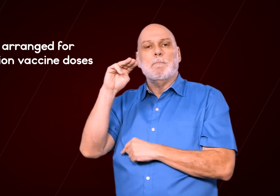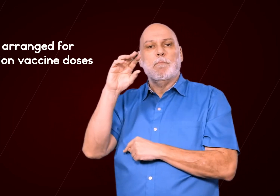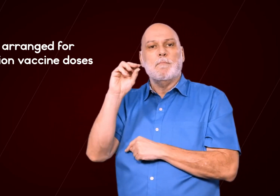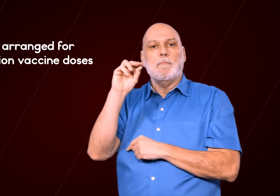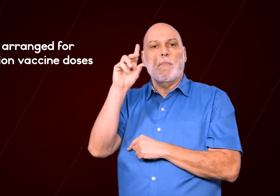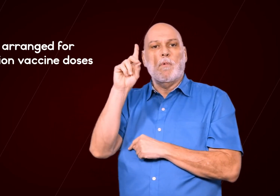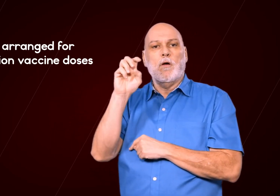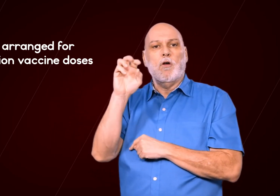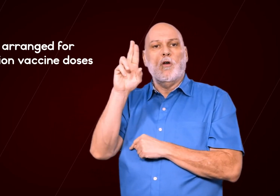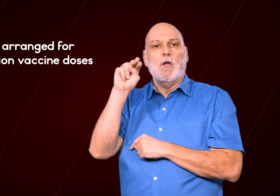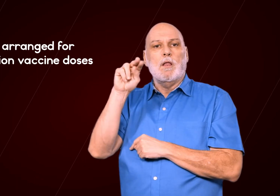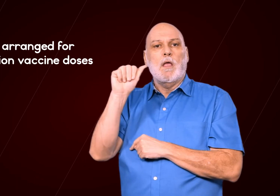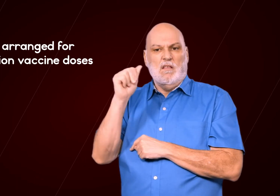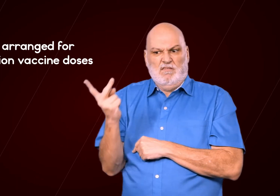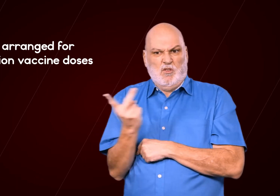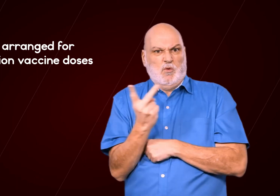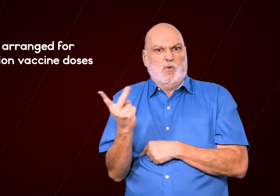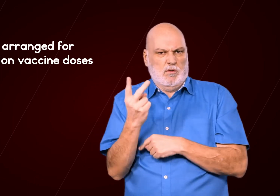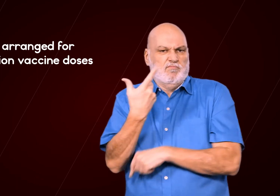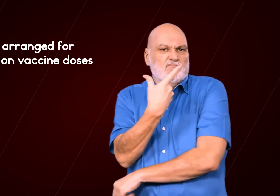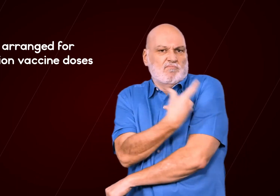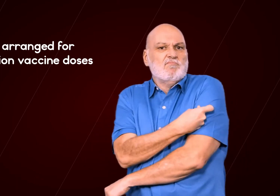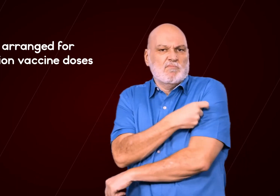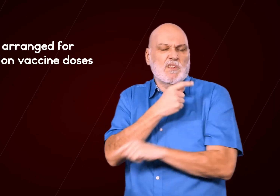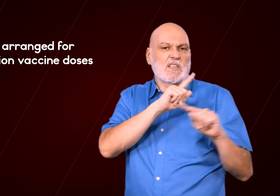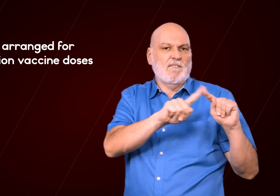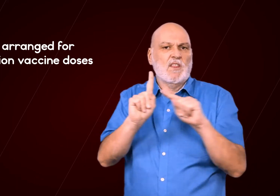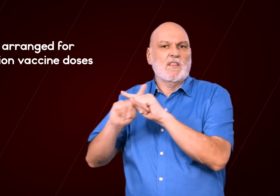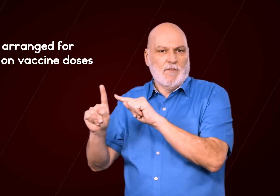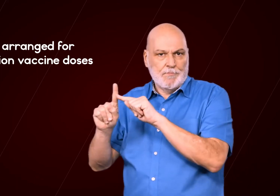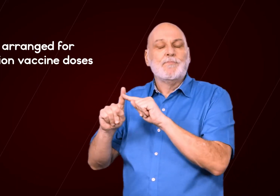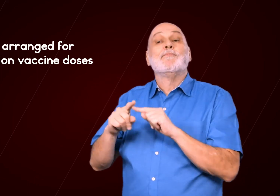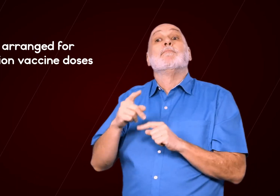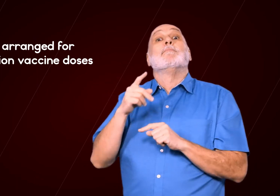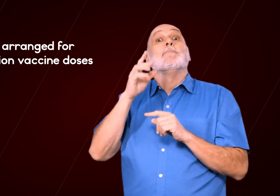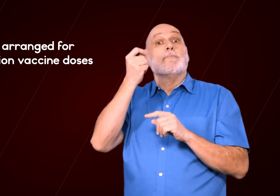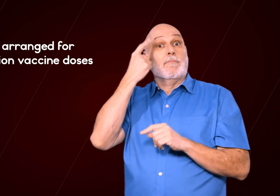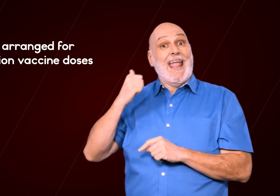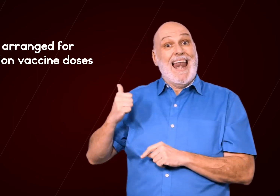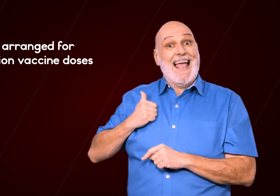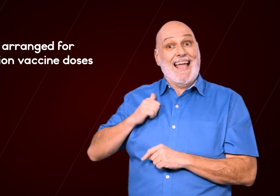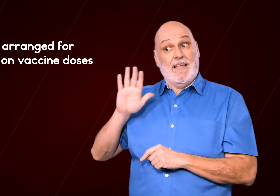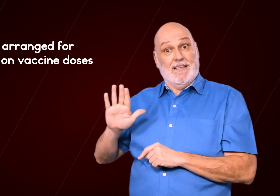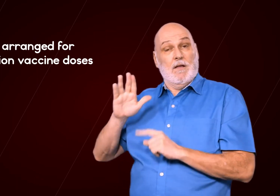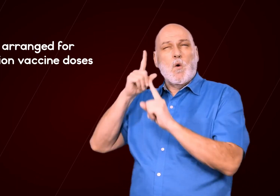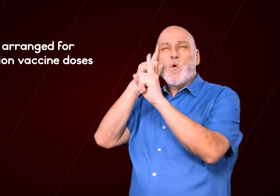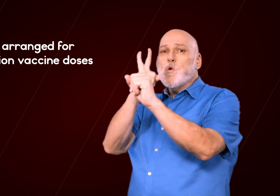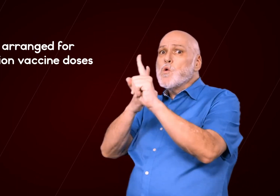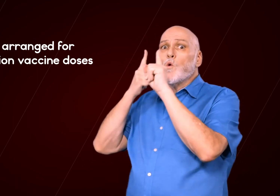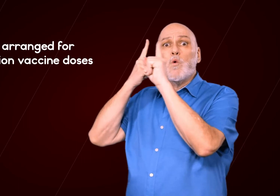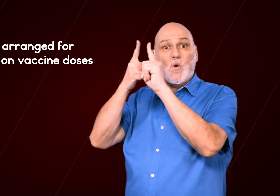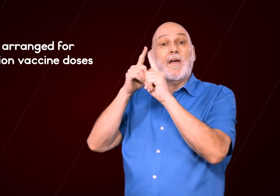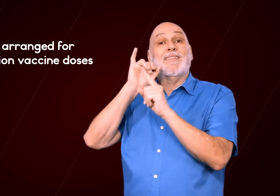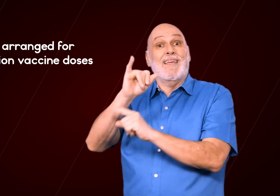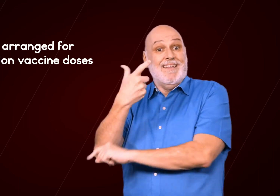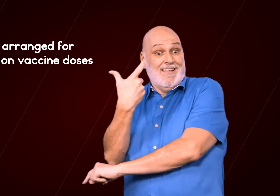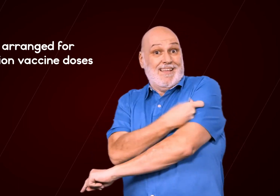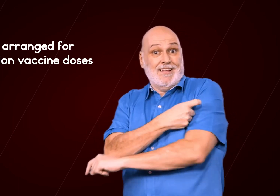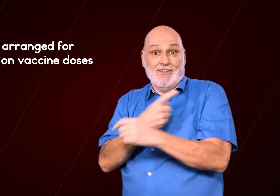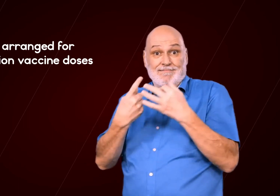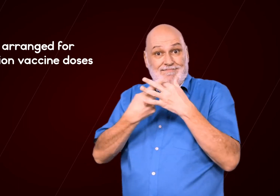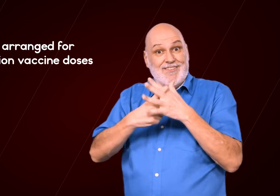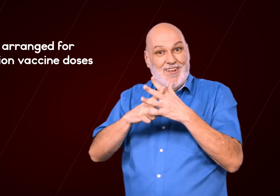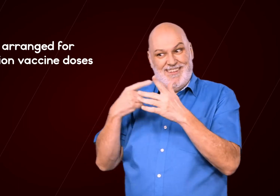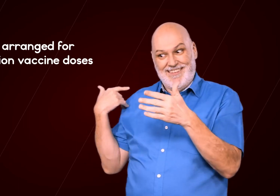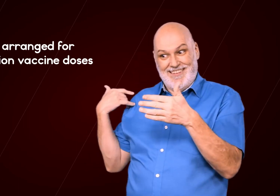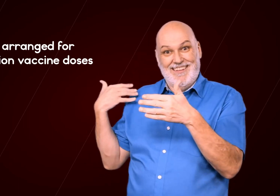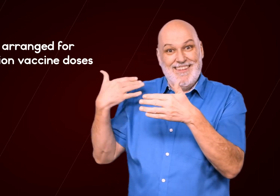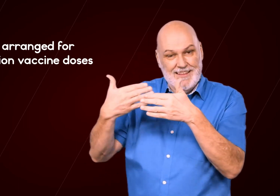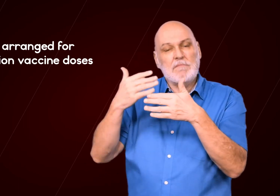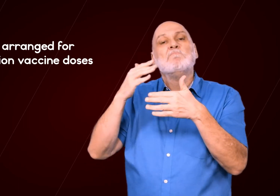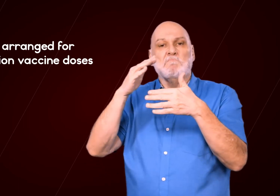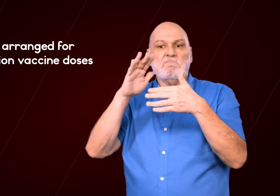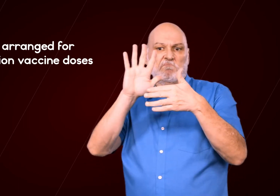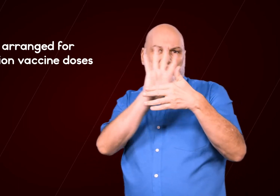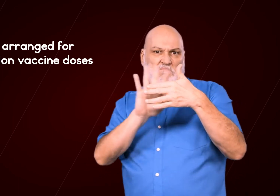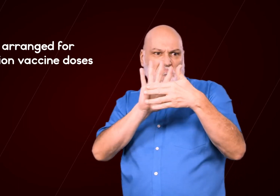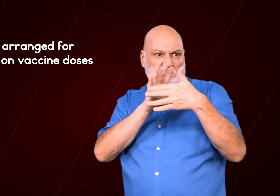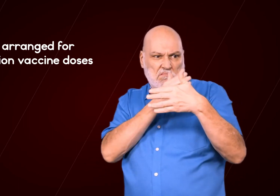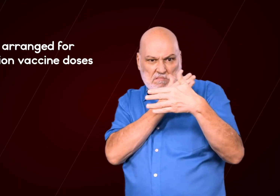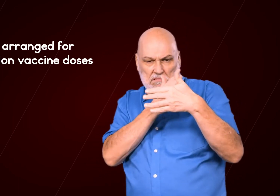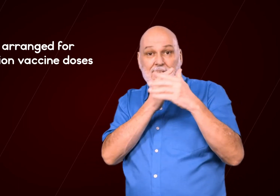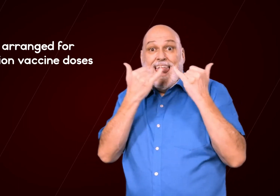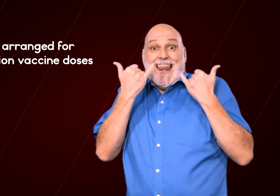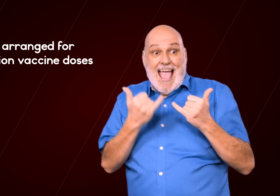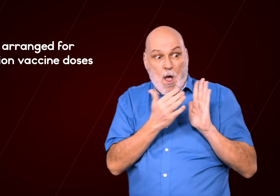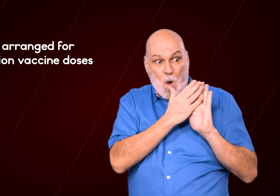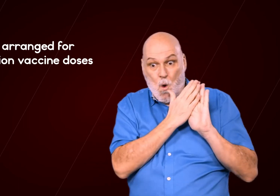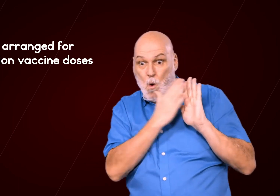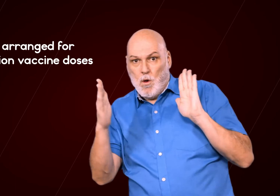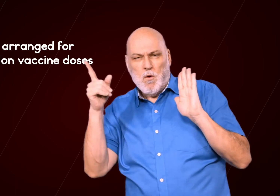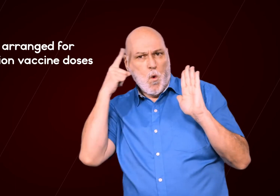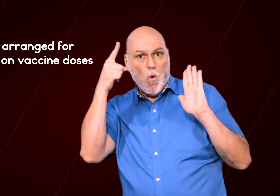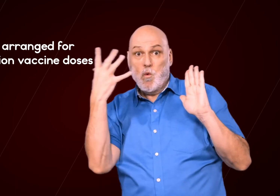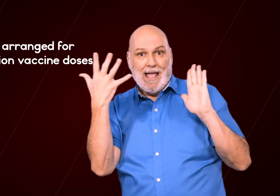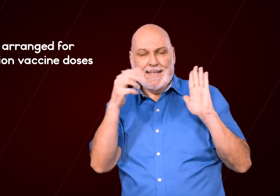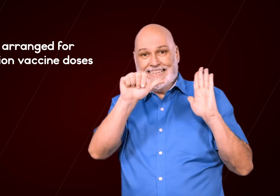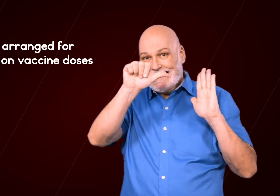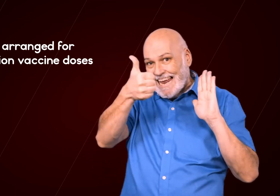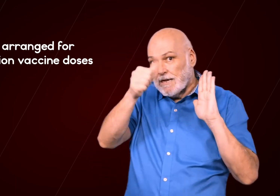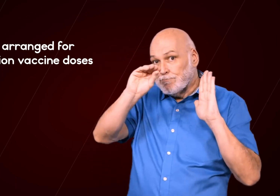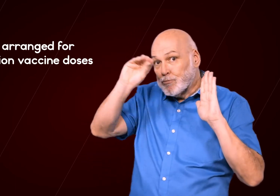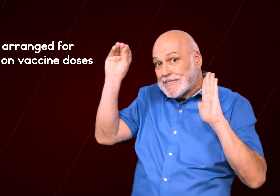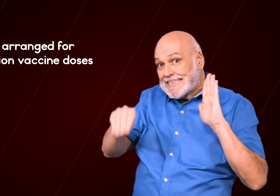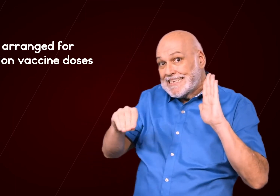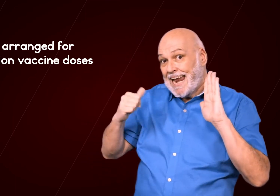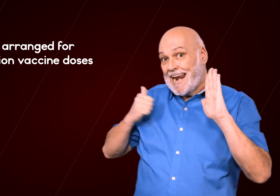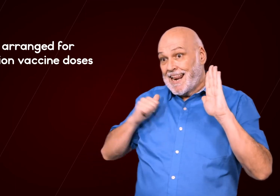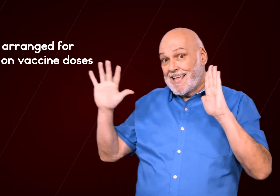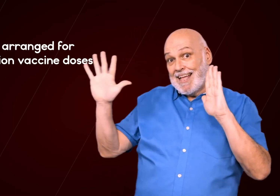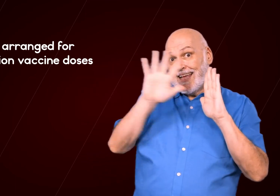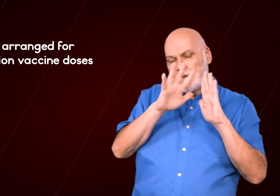from Pfizer and Moderna and expects to vaccinate 10% of the Canadian